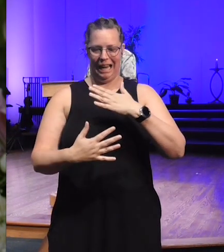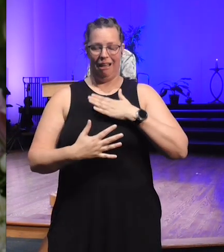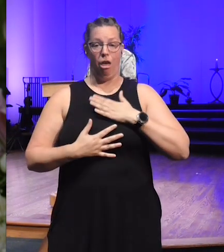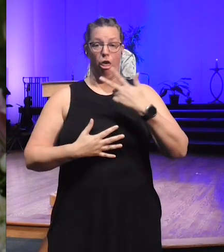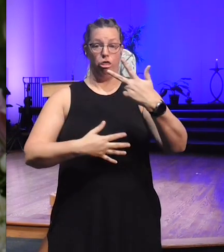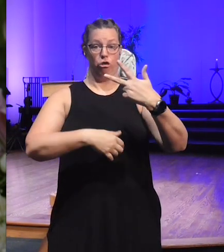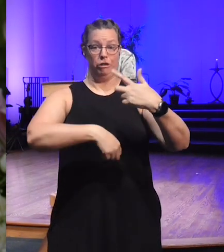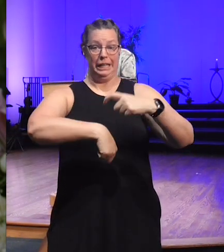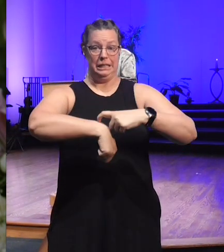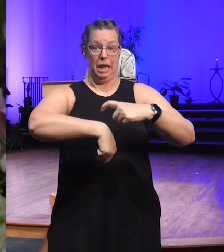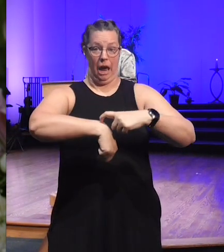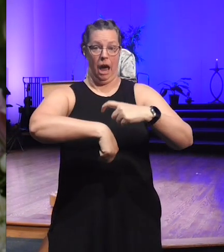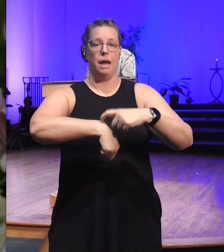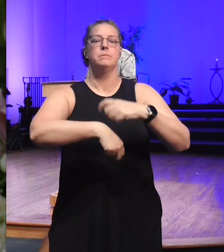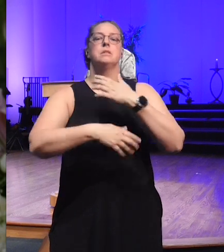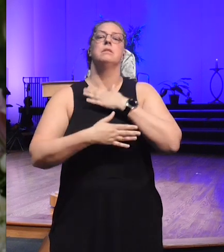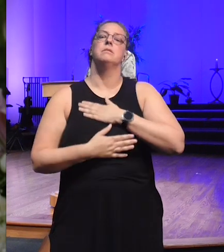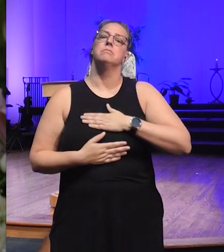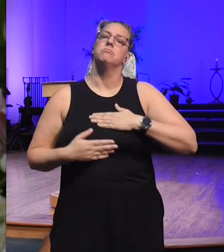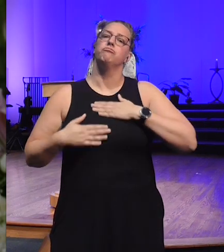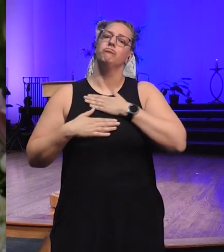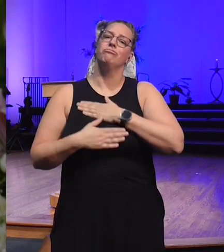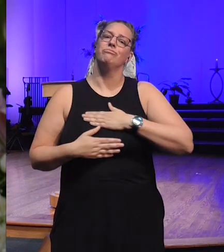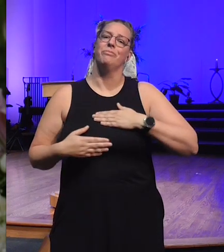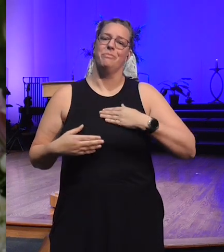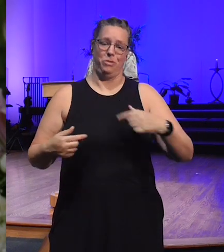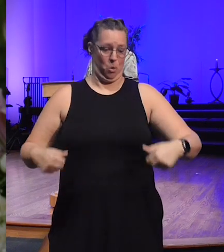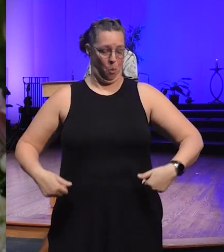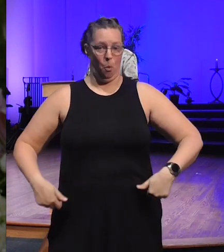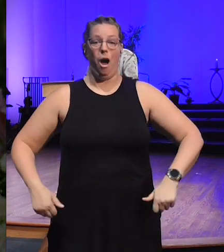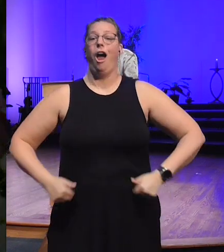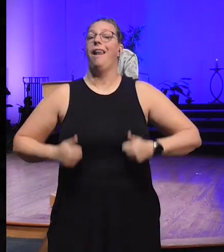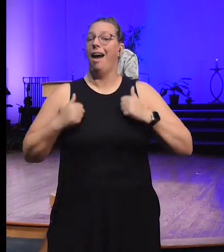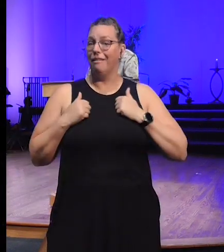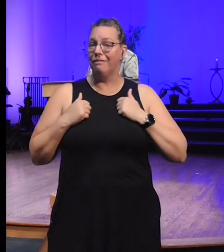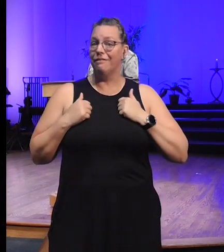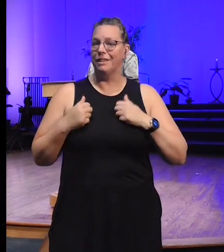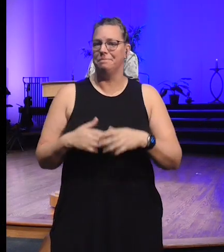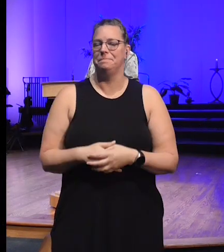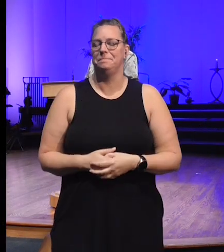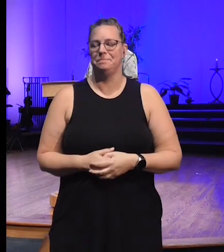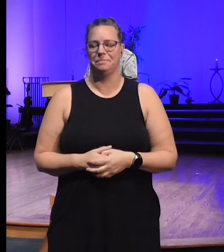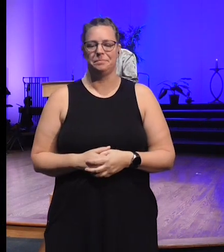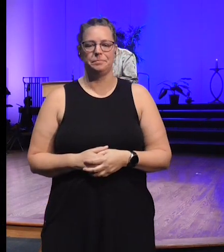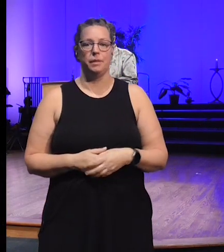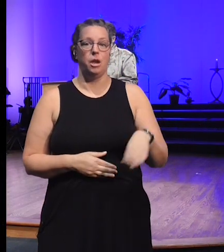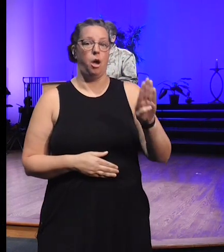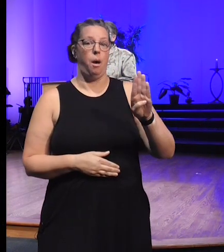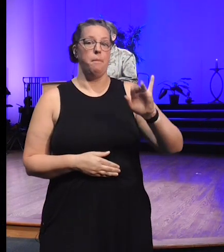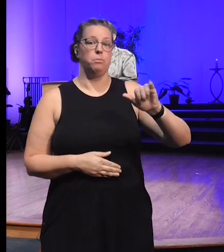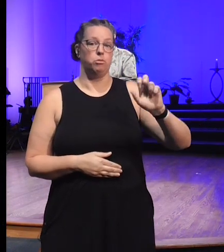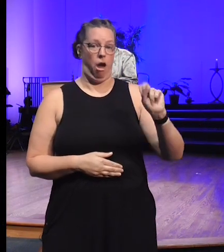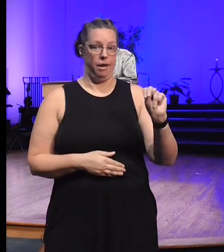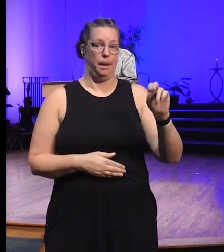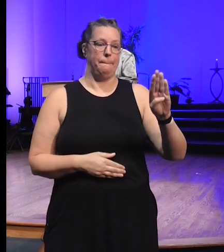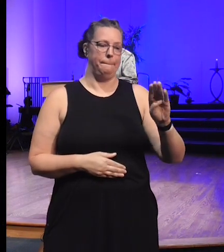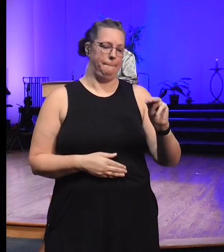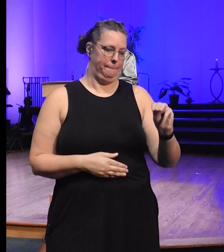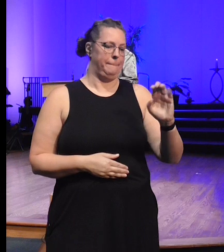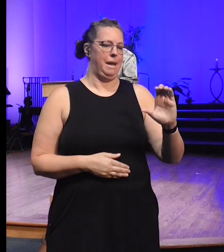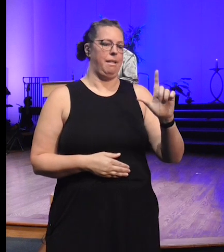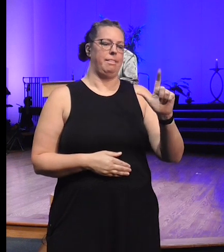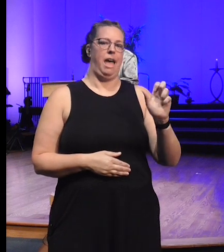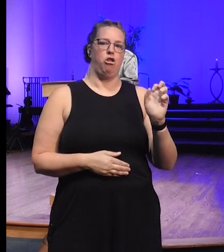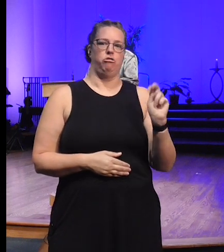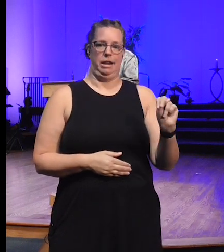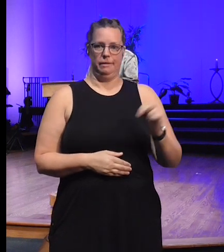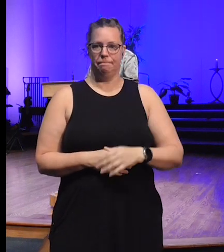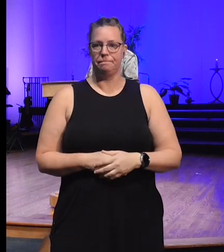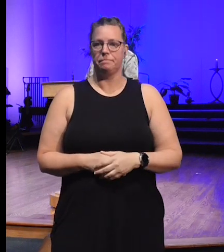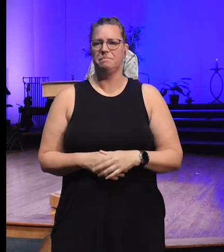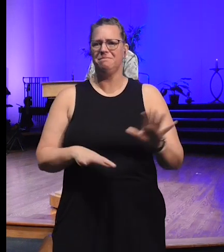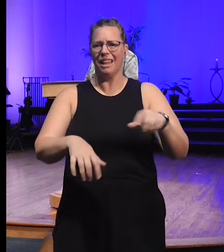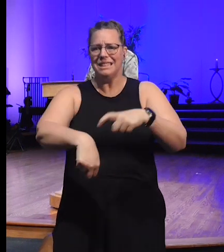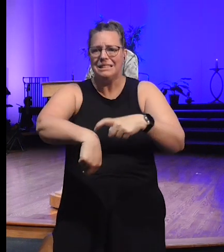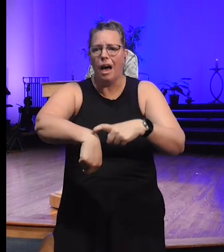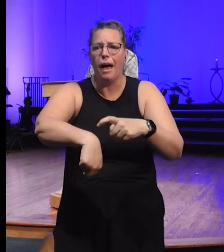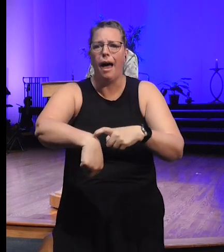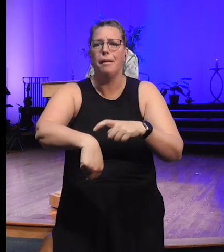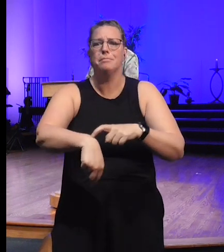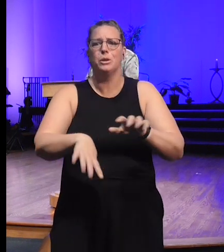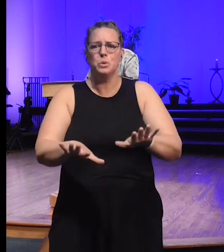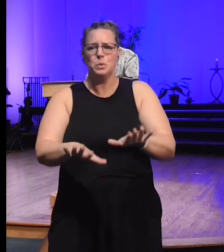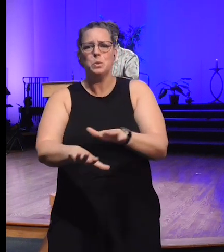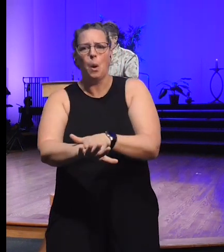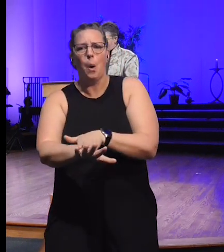enjoy the fact that we are alive and from Brian Mclaren take time slow down be still be awake